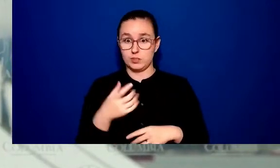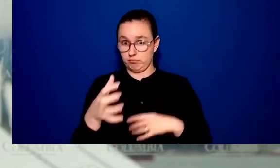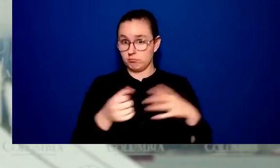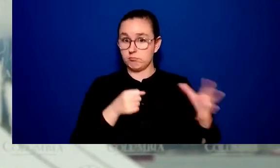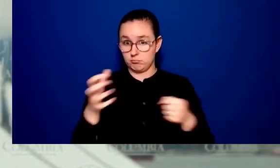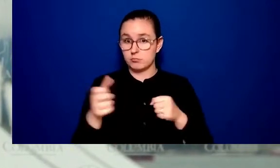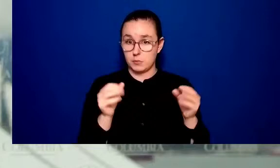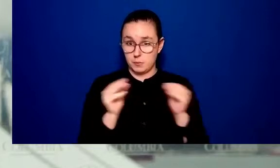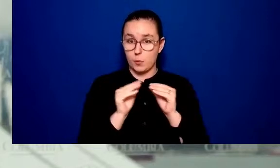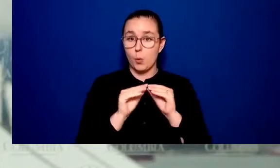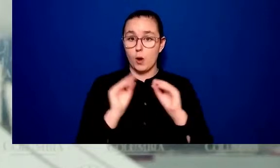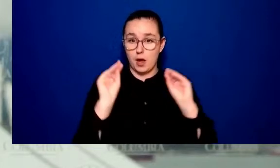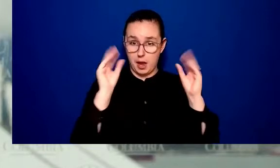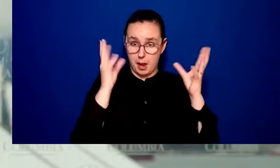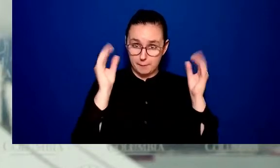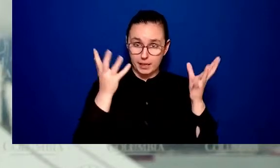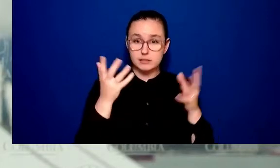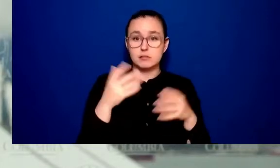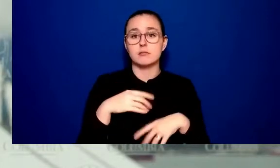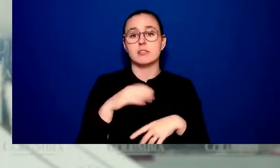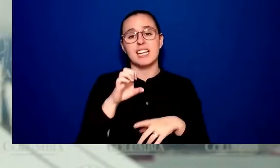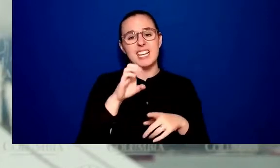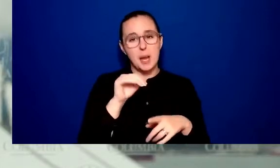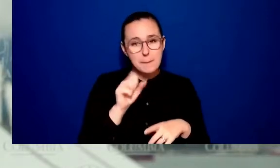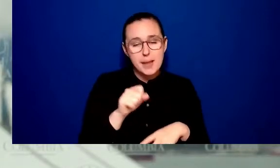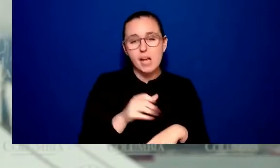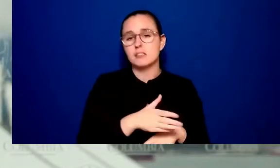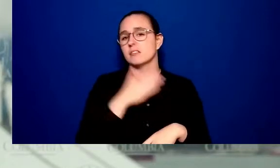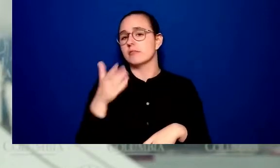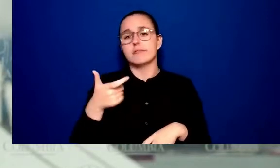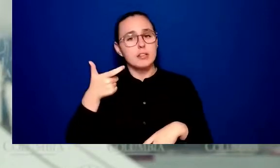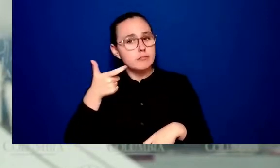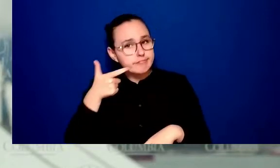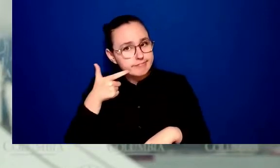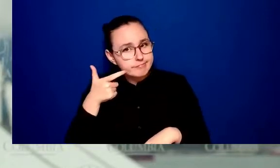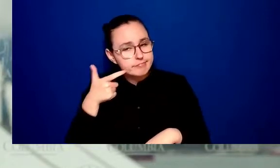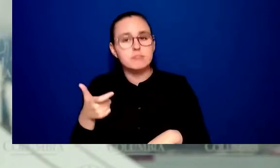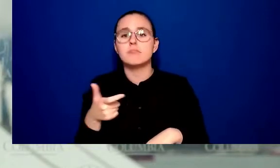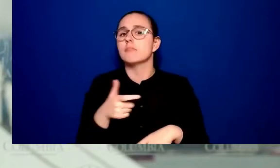dispatchers and adding ambulance capacity both in uh, urban B, C and across B. C in